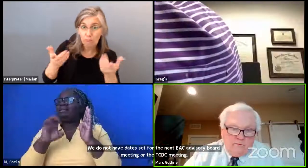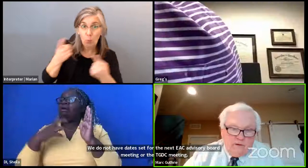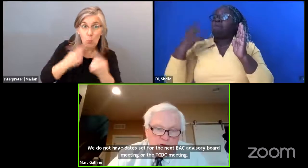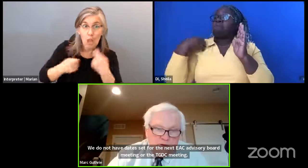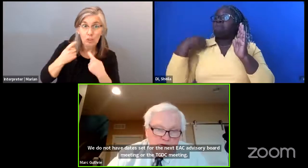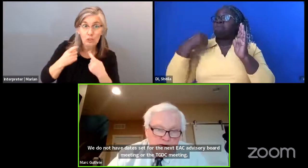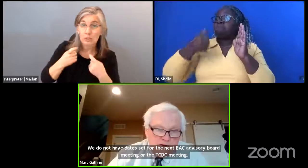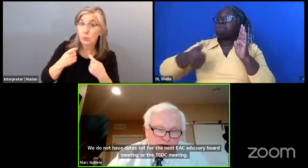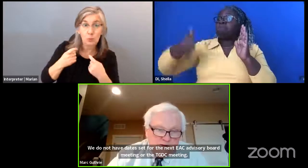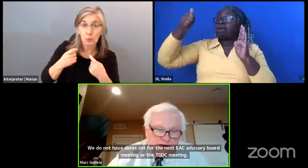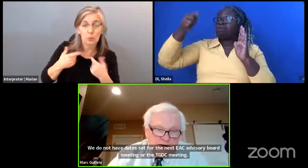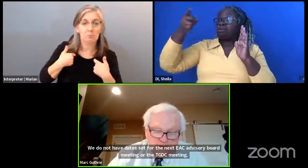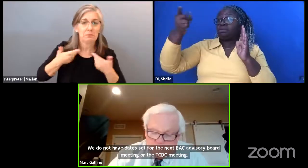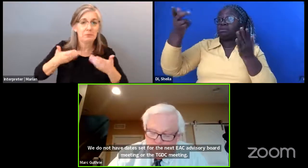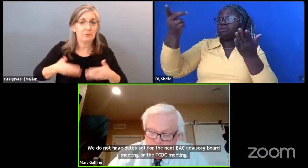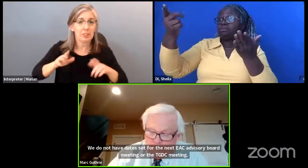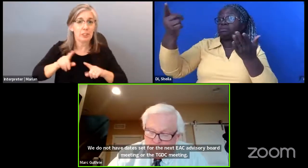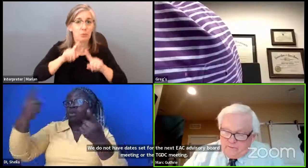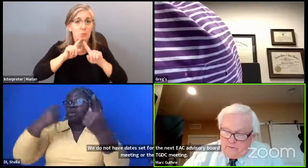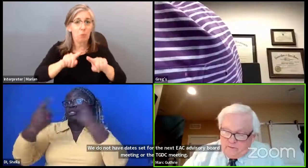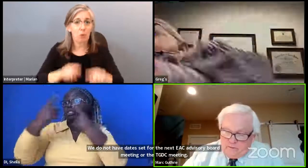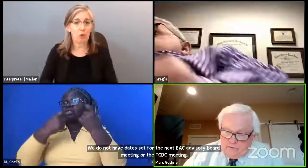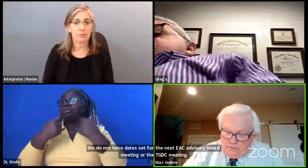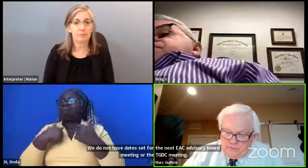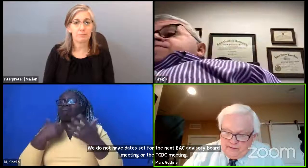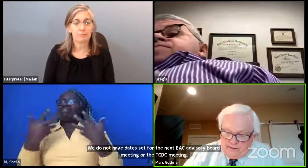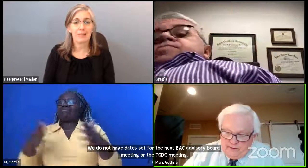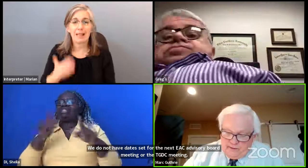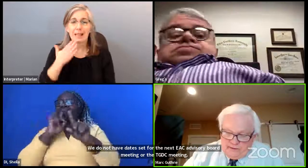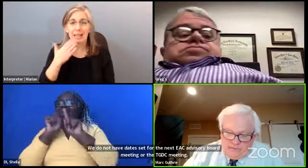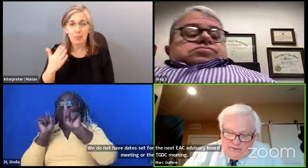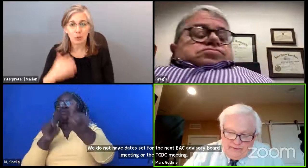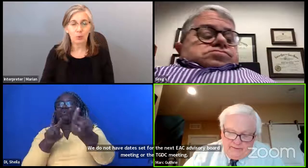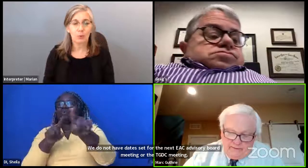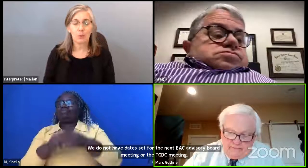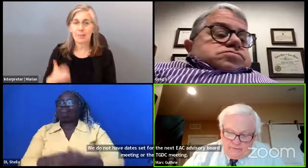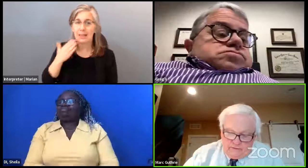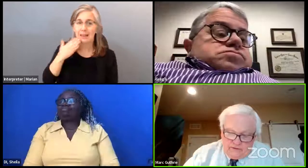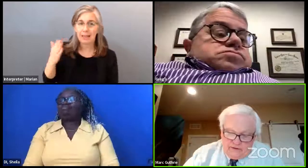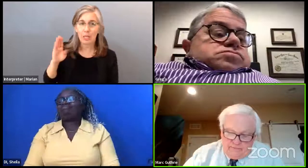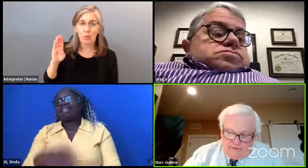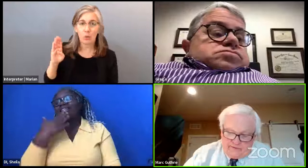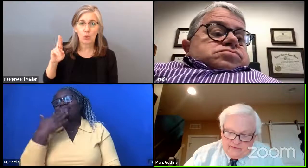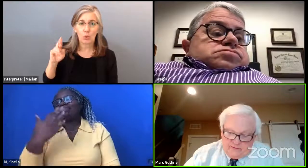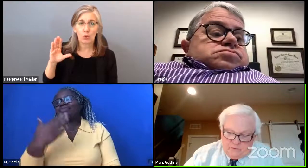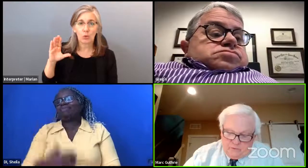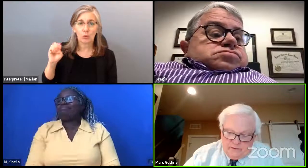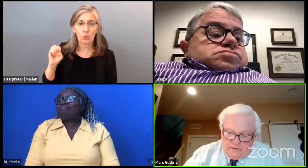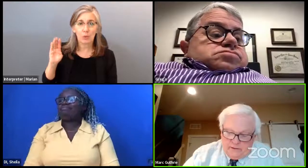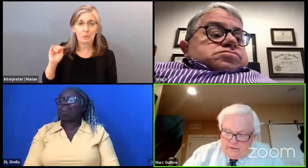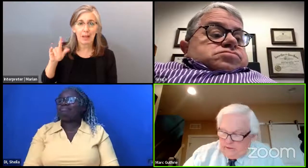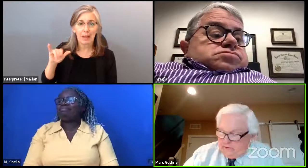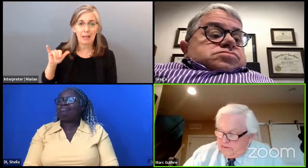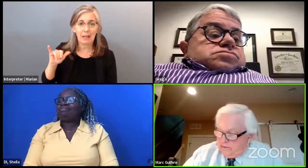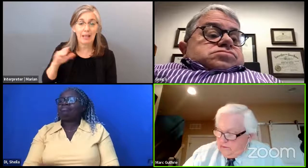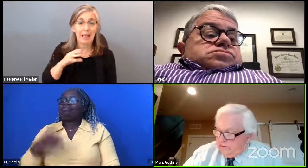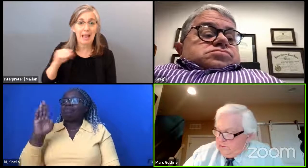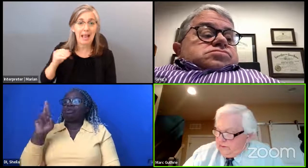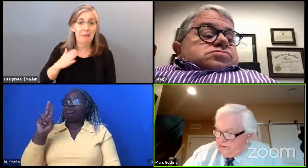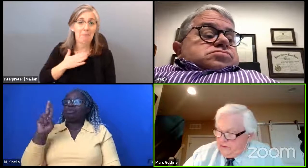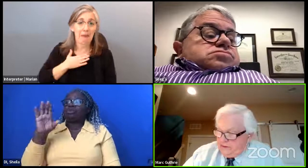Thank you very much and again, thanks to Bruce Bailey and my long-time Access Board colleague,